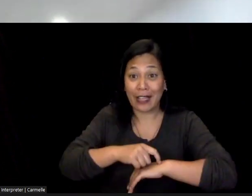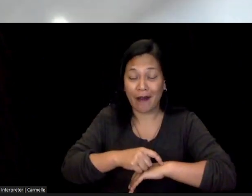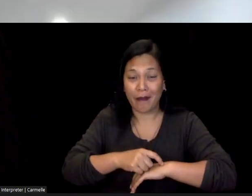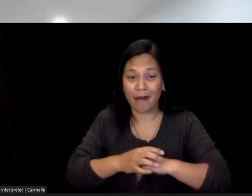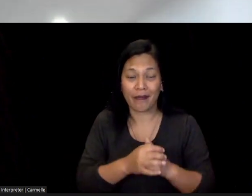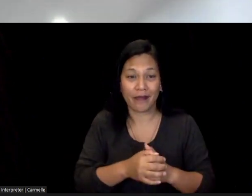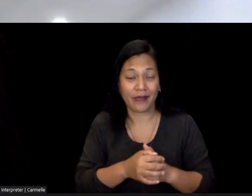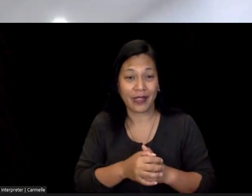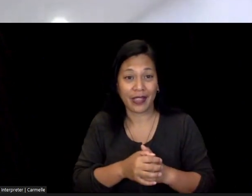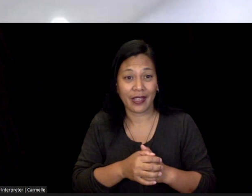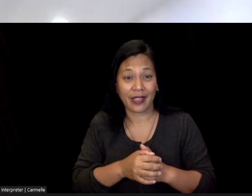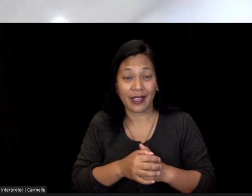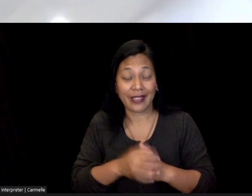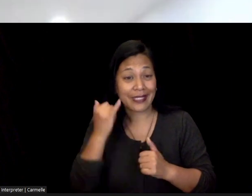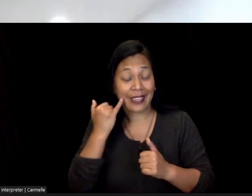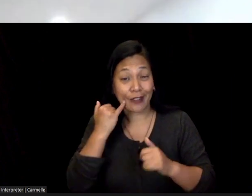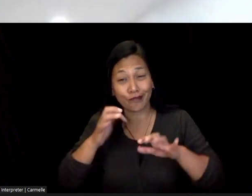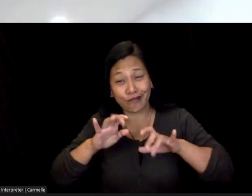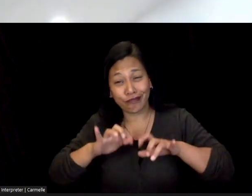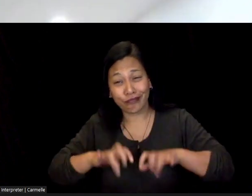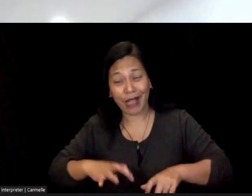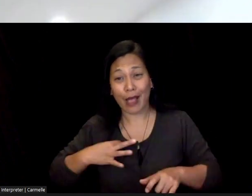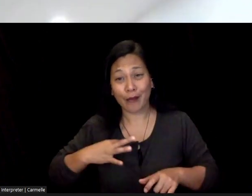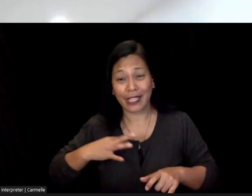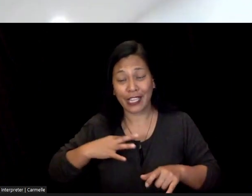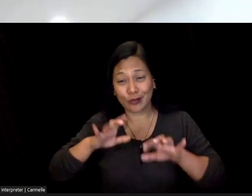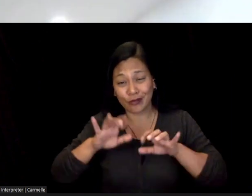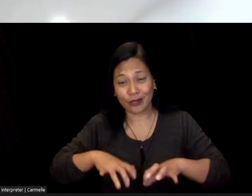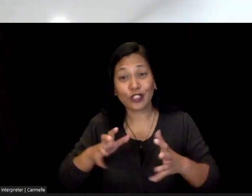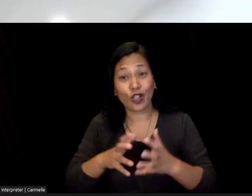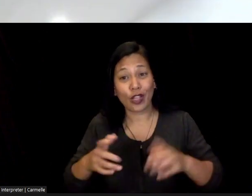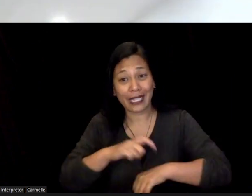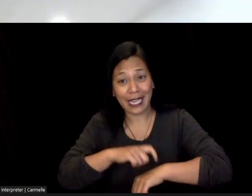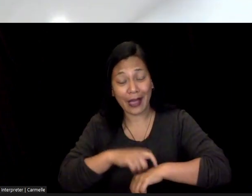You know, putting an application package together is a lot of time and that time is money for a producer.